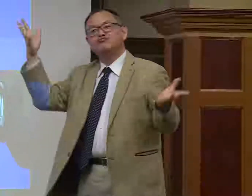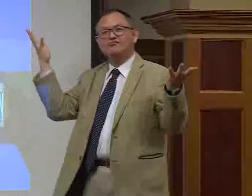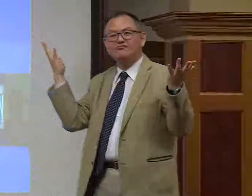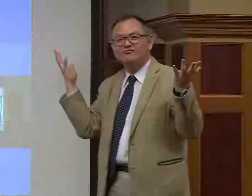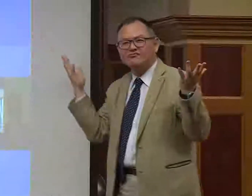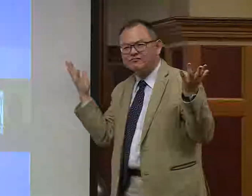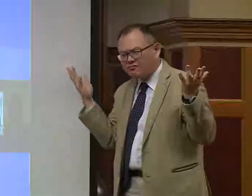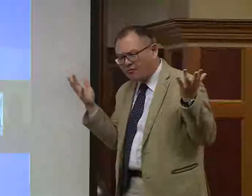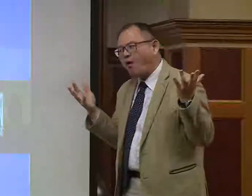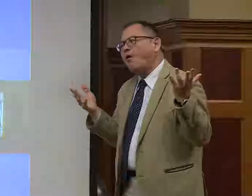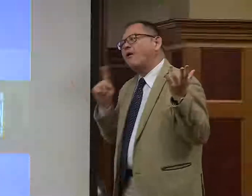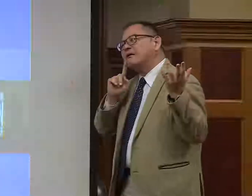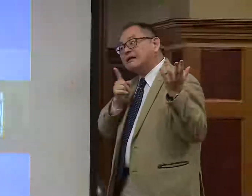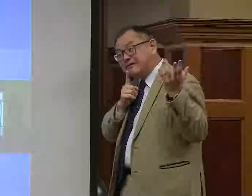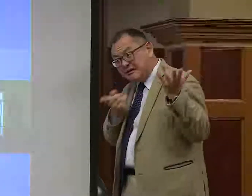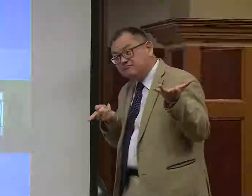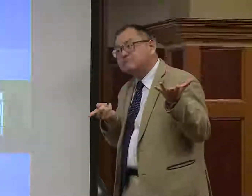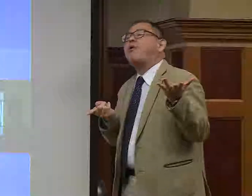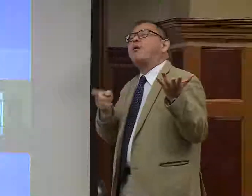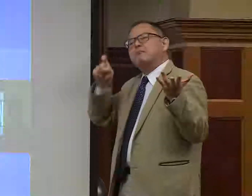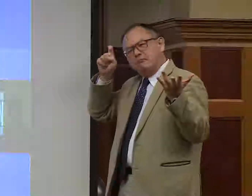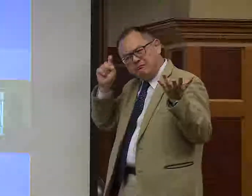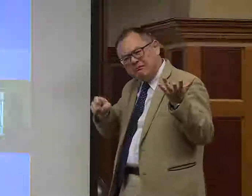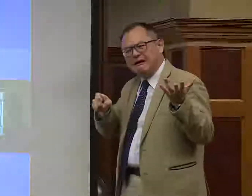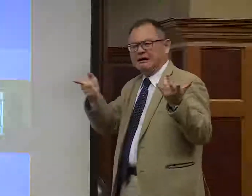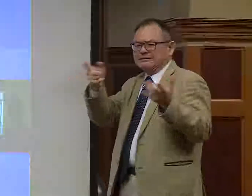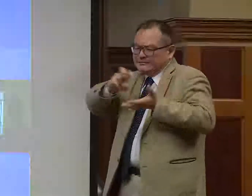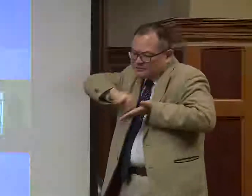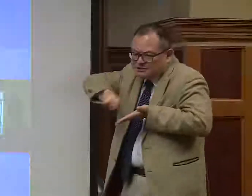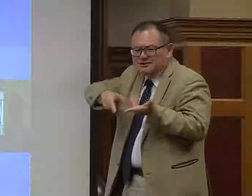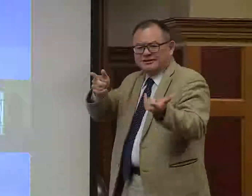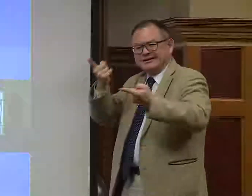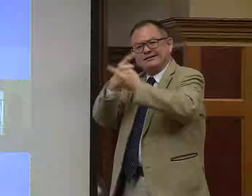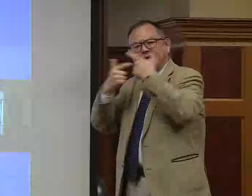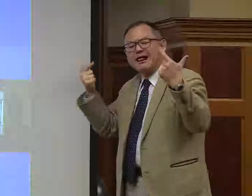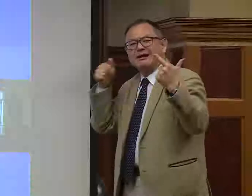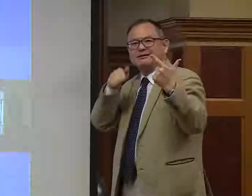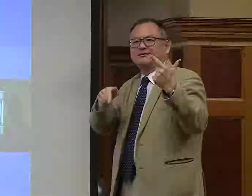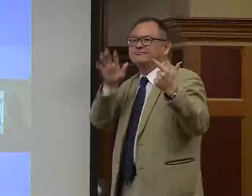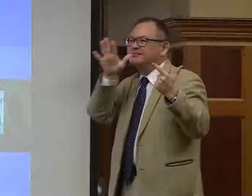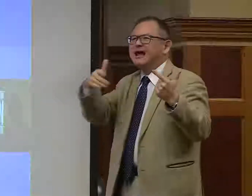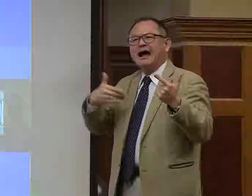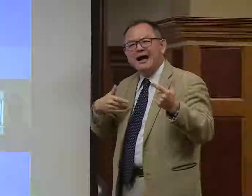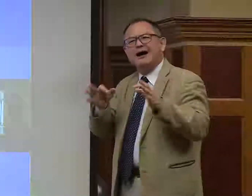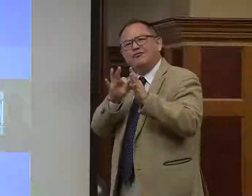and he explained that linguistics has rules. And, of course, again, I was 18 or 19